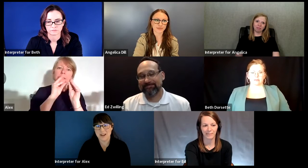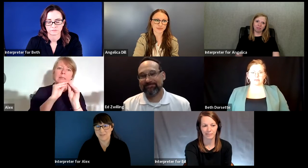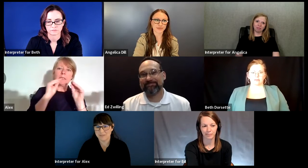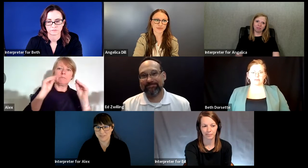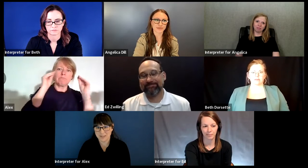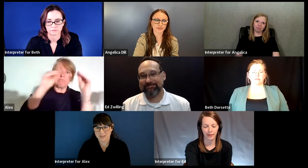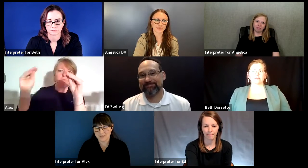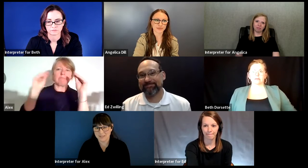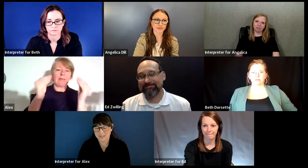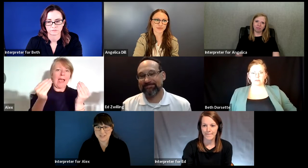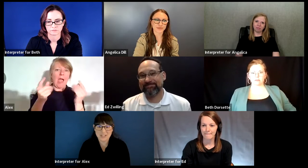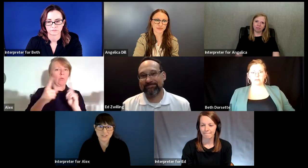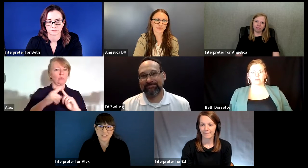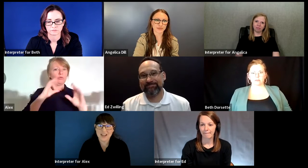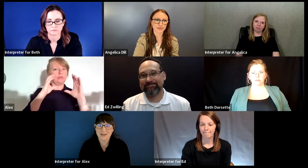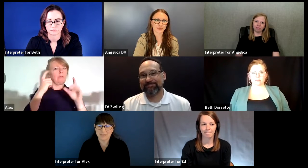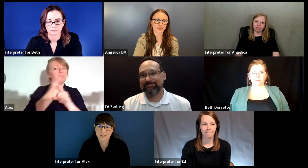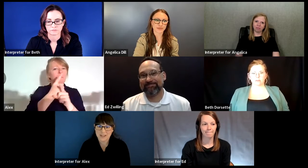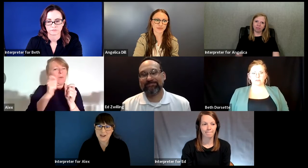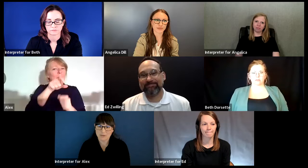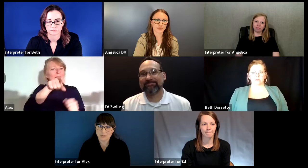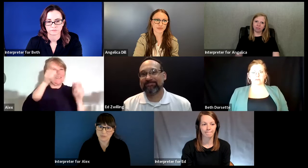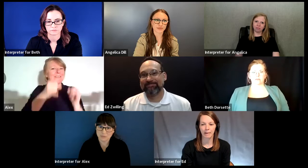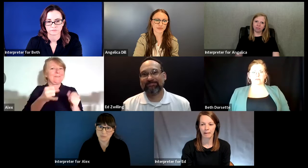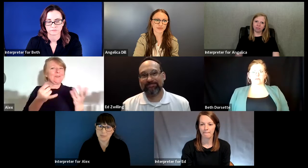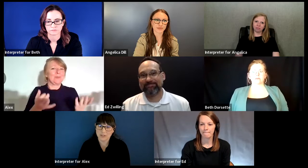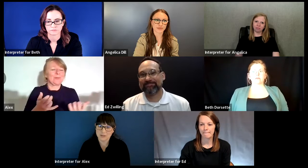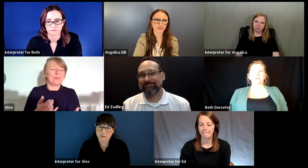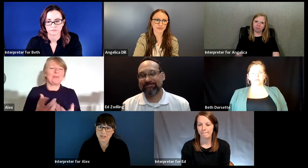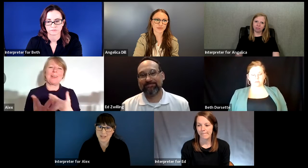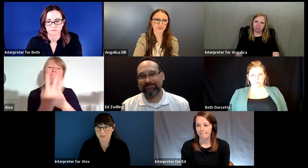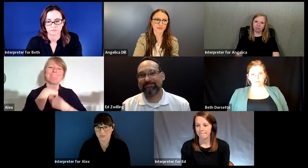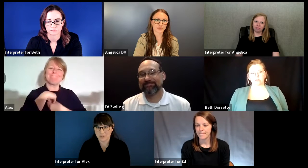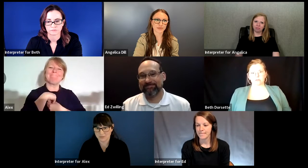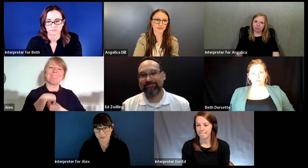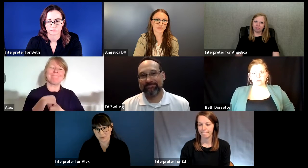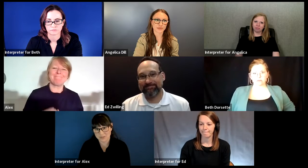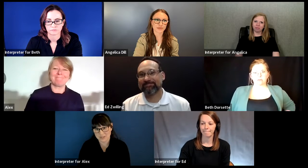Or have -- teach the staff how to properly communicate with different individuals.